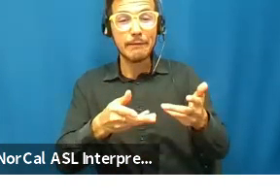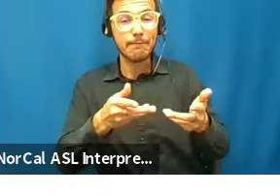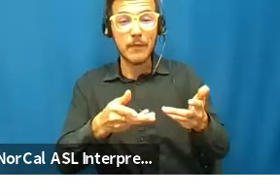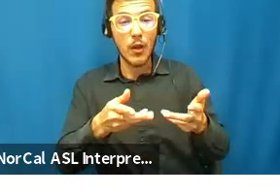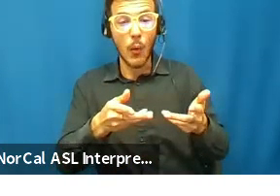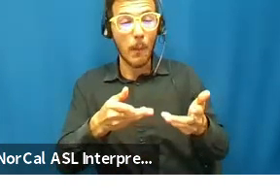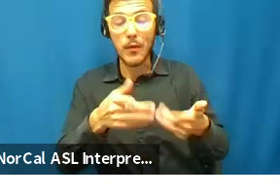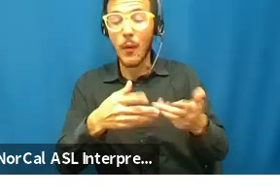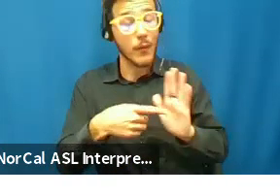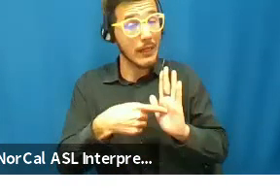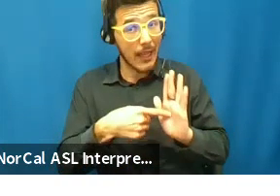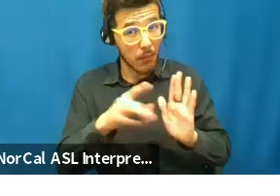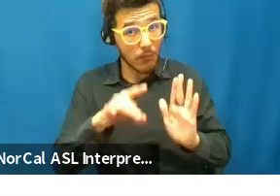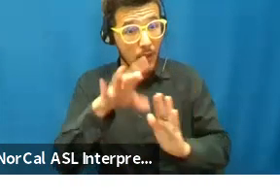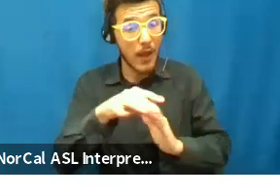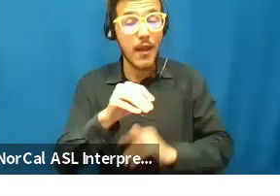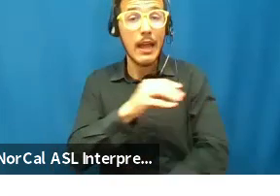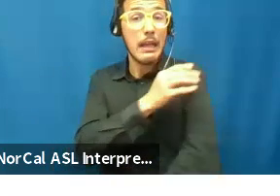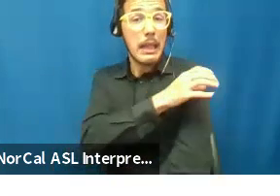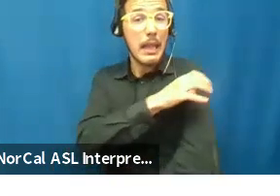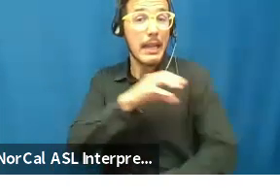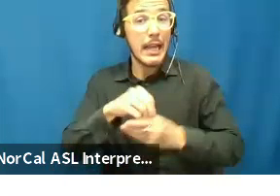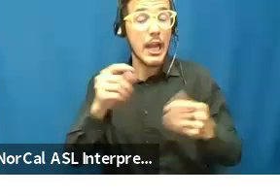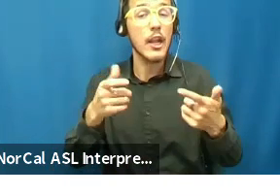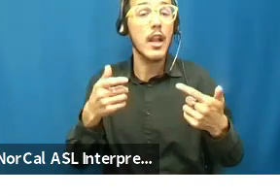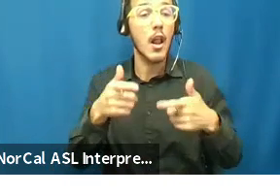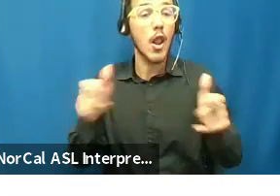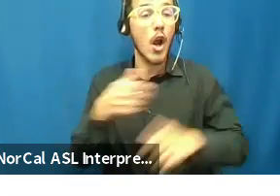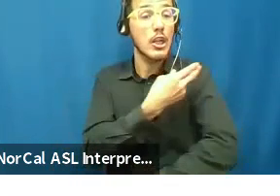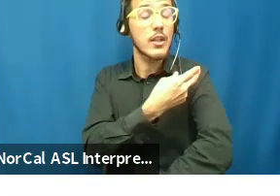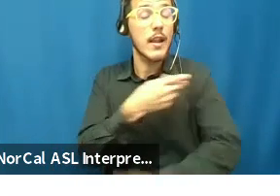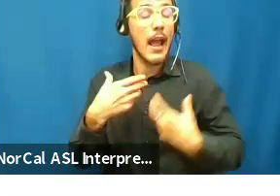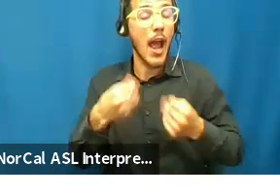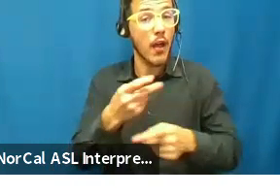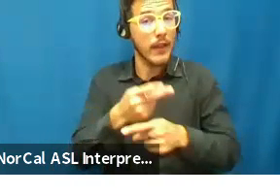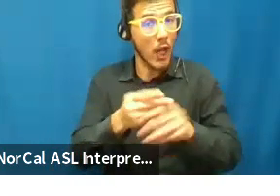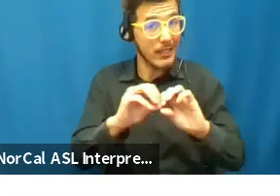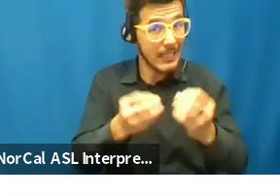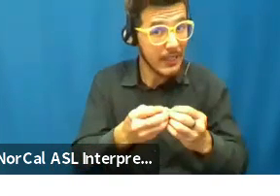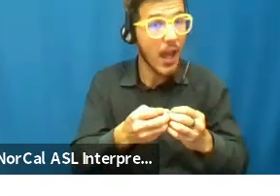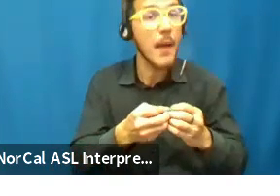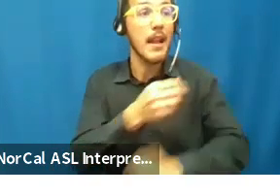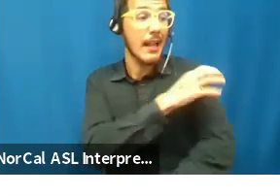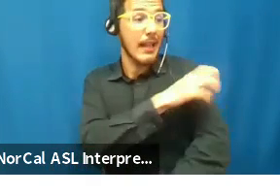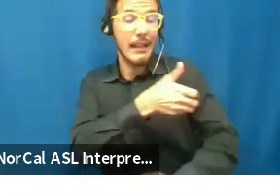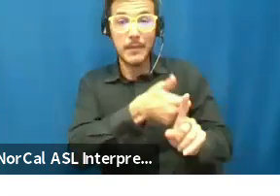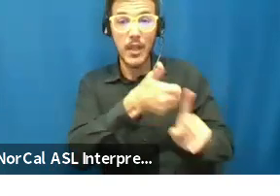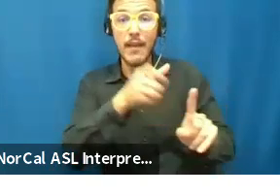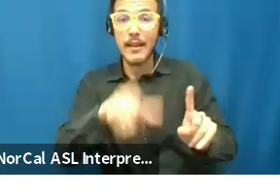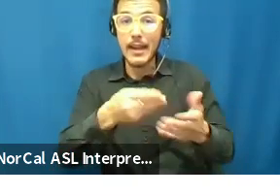if a clinic in a large healthcare system needed to purchase a height adjustable examination table,